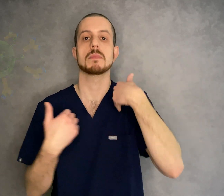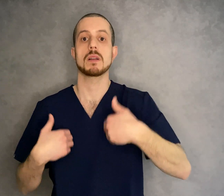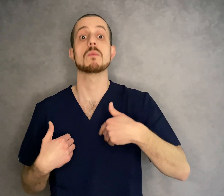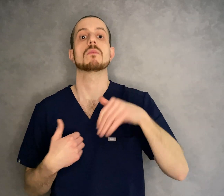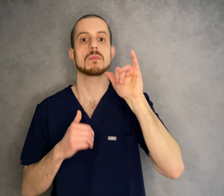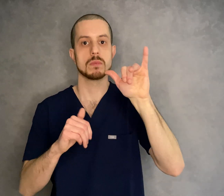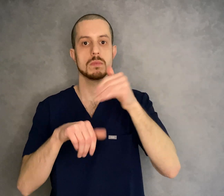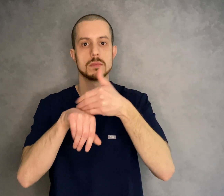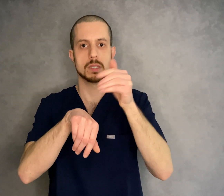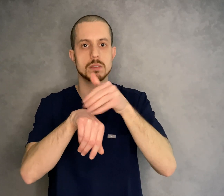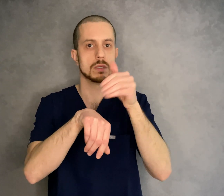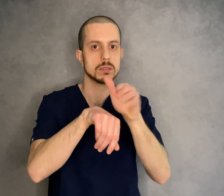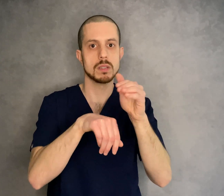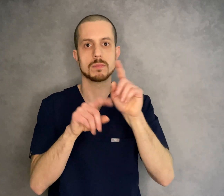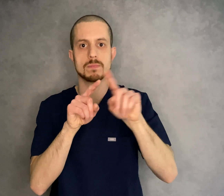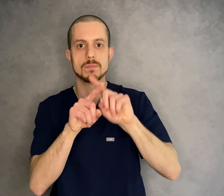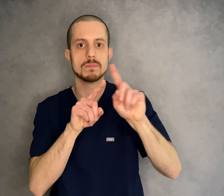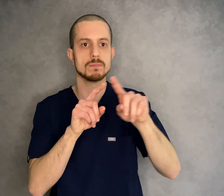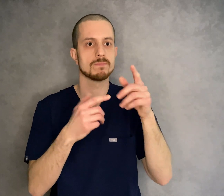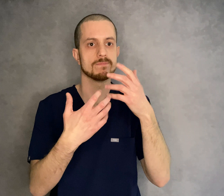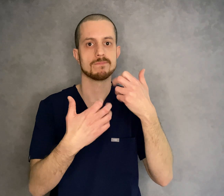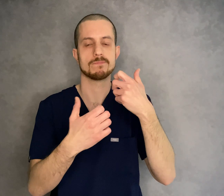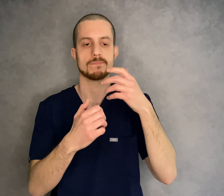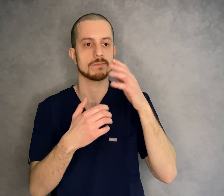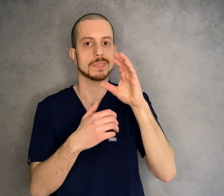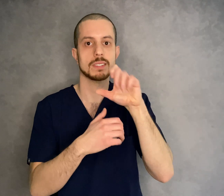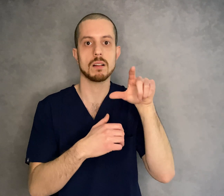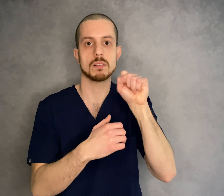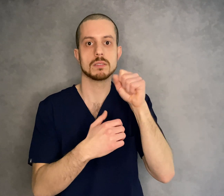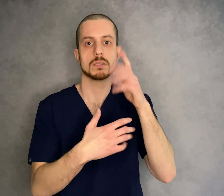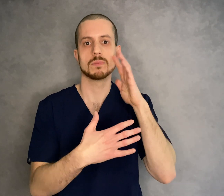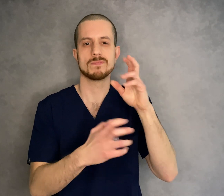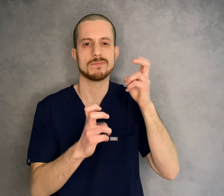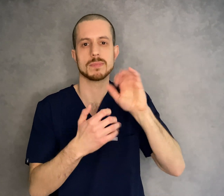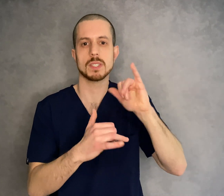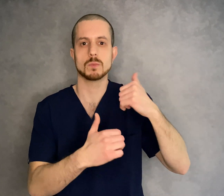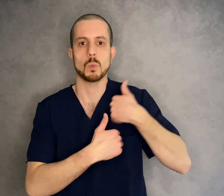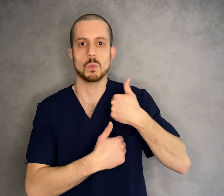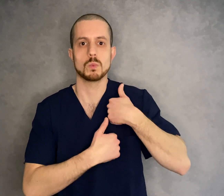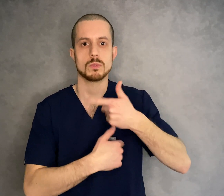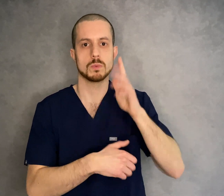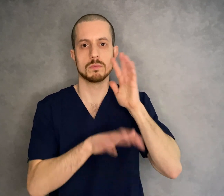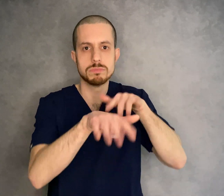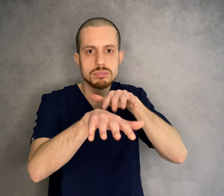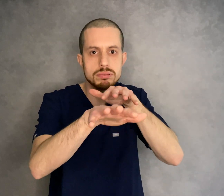The immune system will deploy different cells that are like soldiers, if you will,